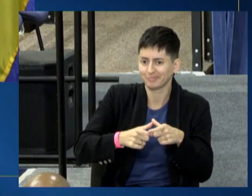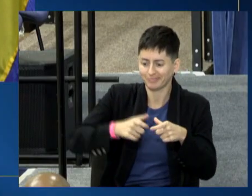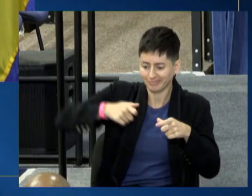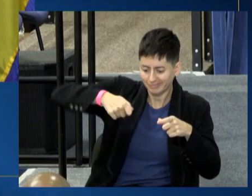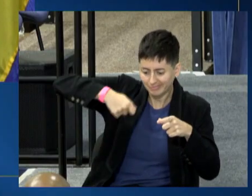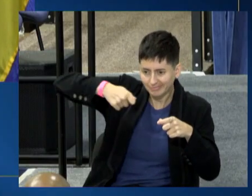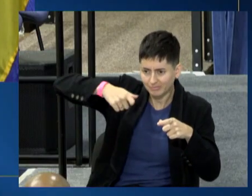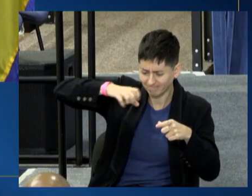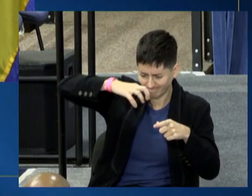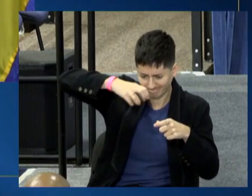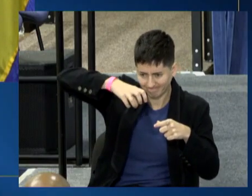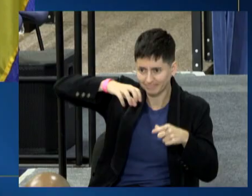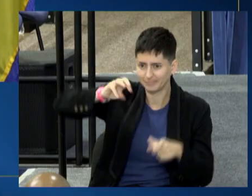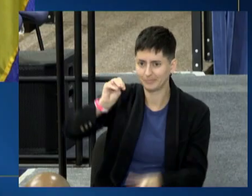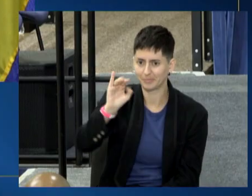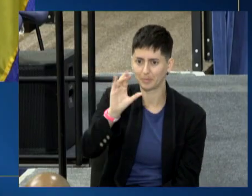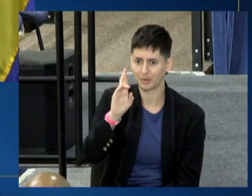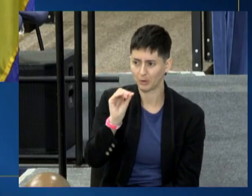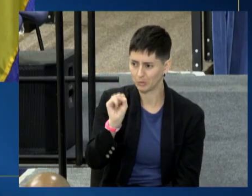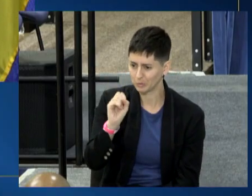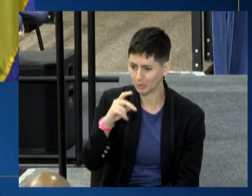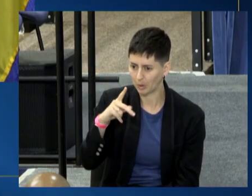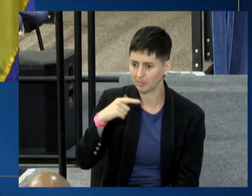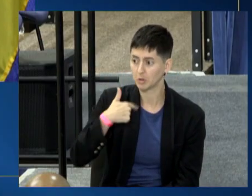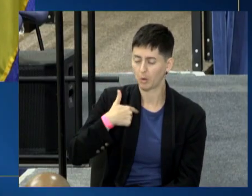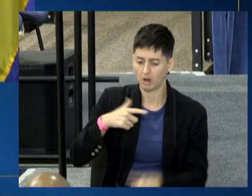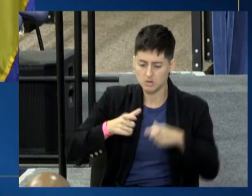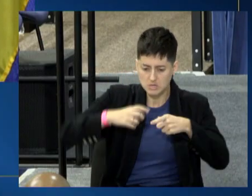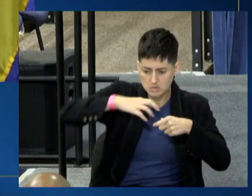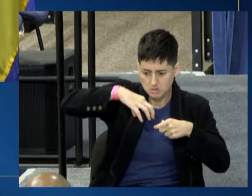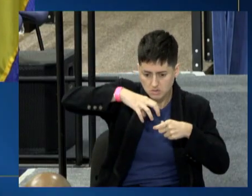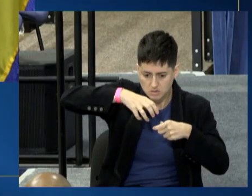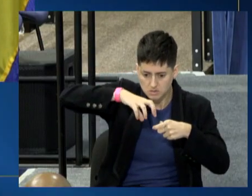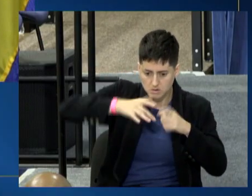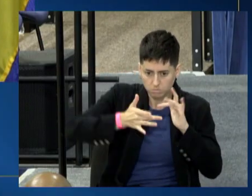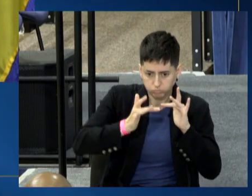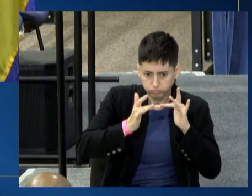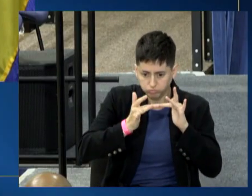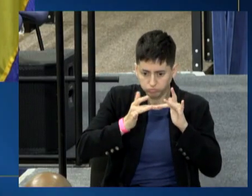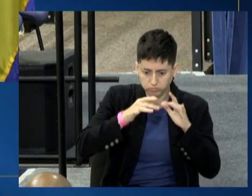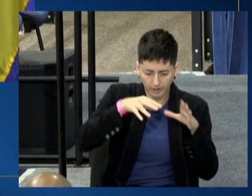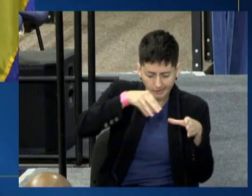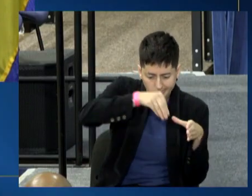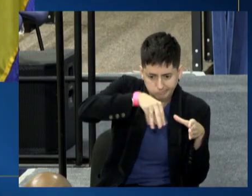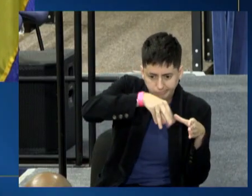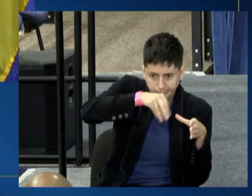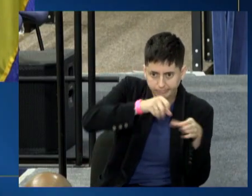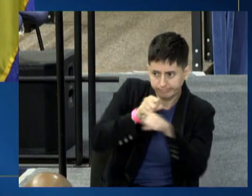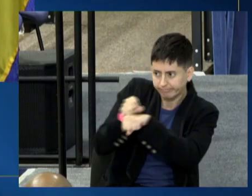able to capture and transmit the images to the pathologist in real time. With that, she saw what